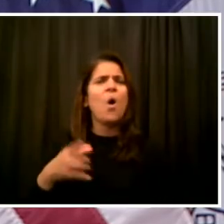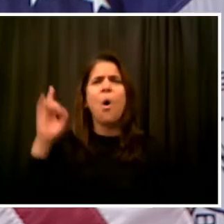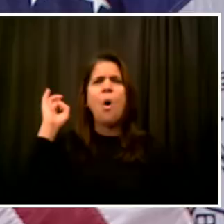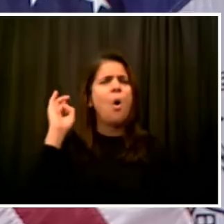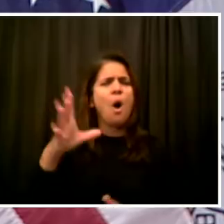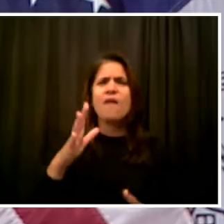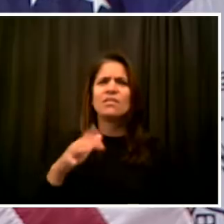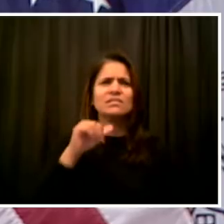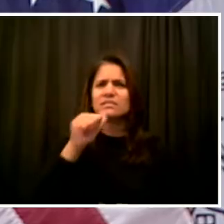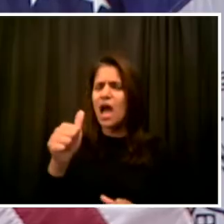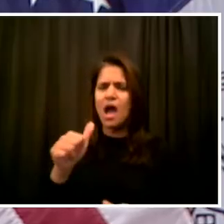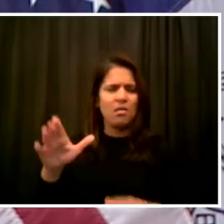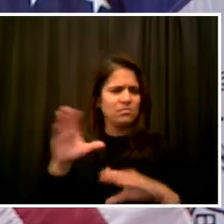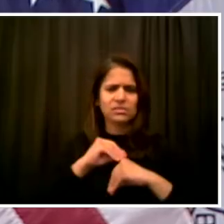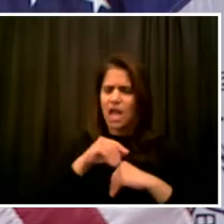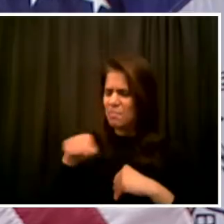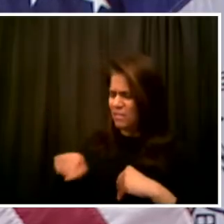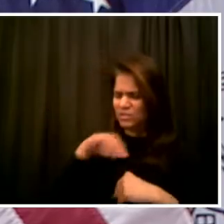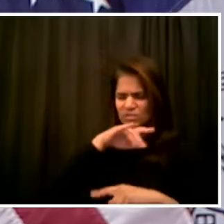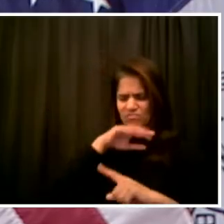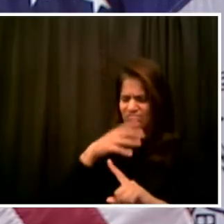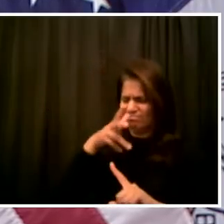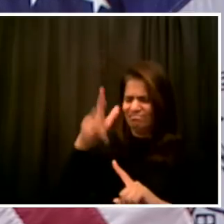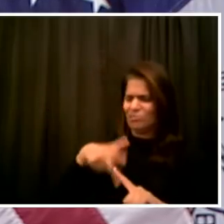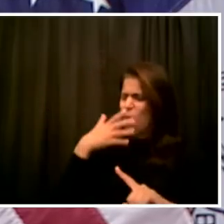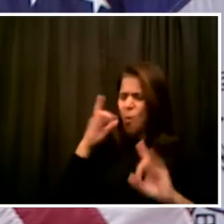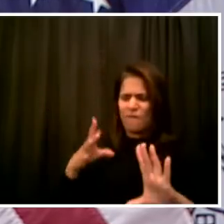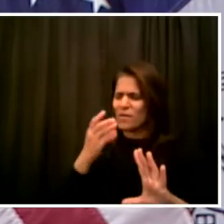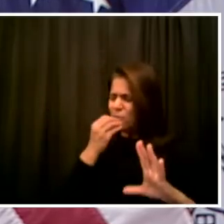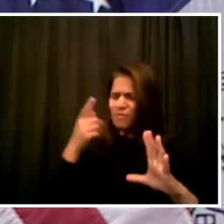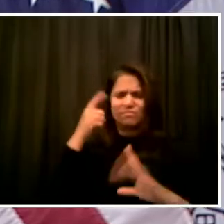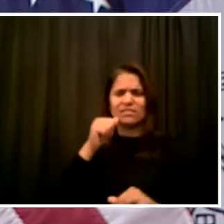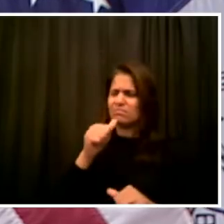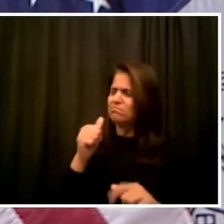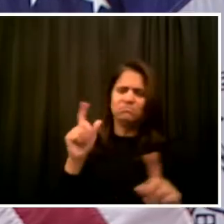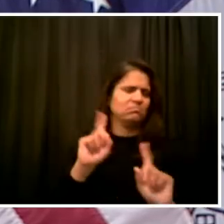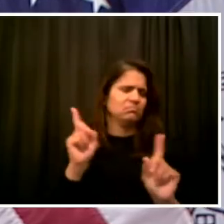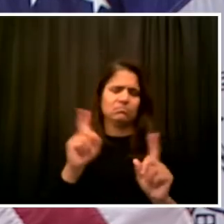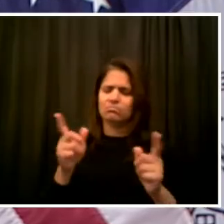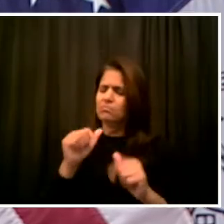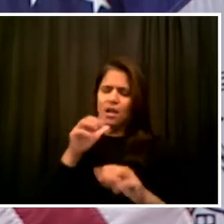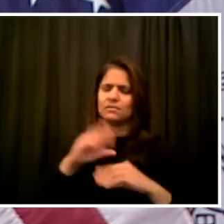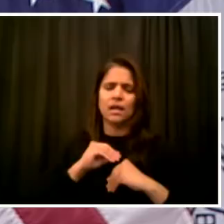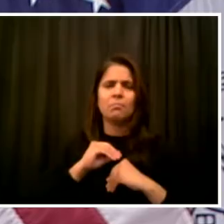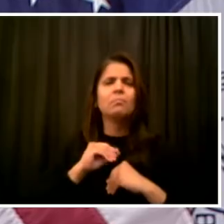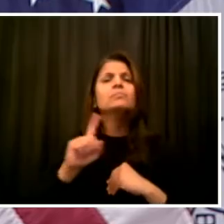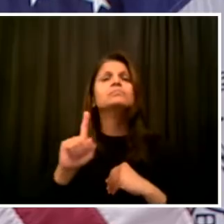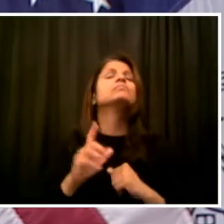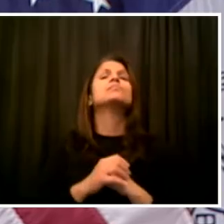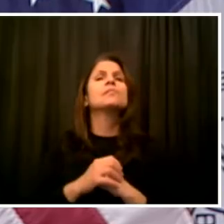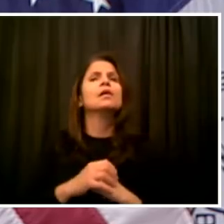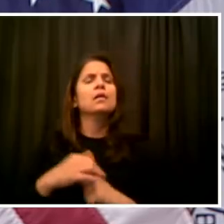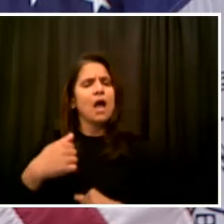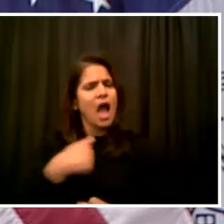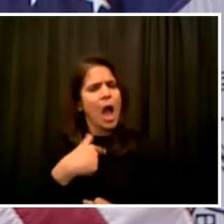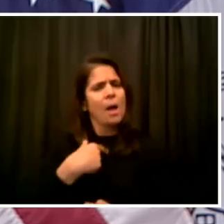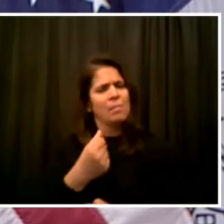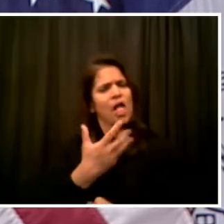PEOPLE TO GET FOOD THAT'S ROETTNR O UNHEALTHY. SO I'M VERY ANGRY THAT HAPPENED BUT